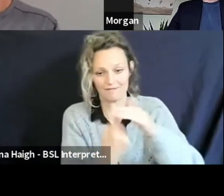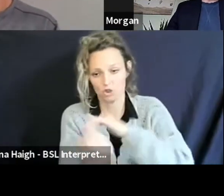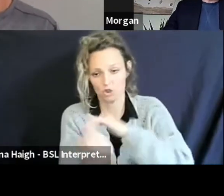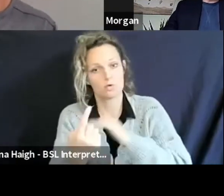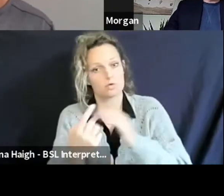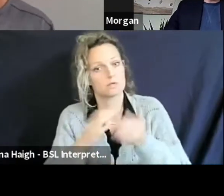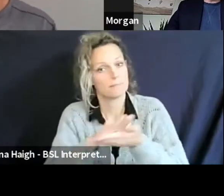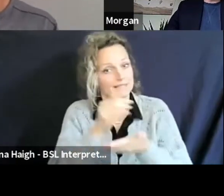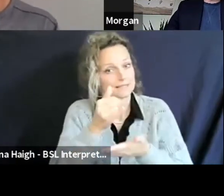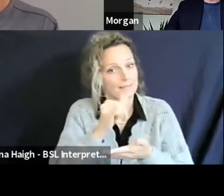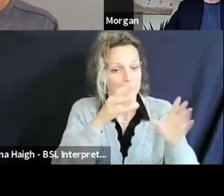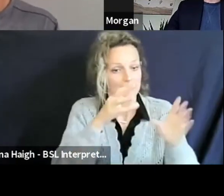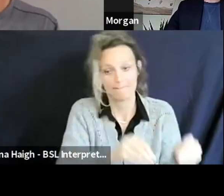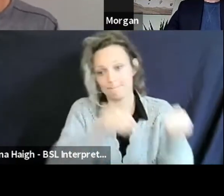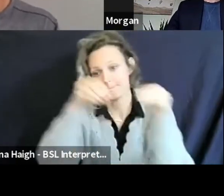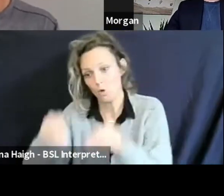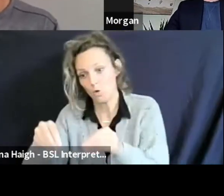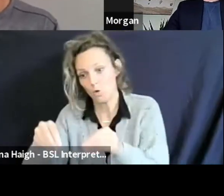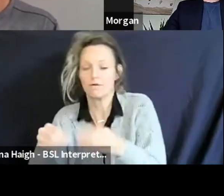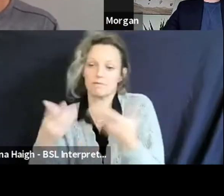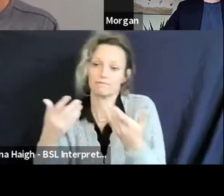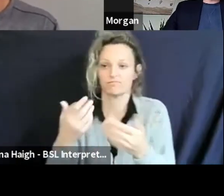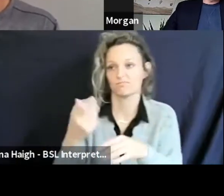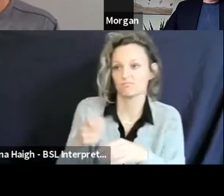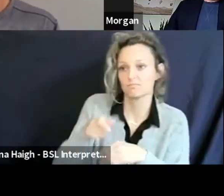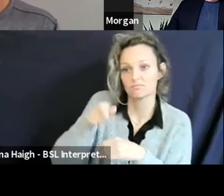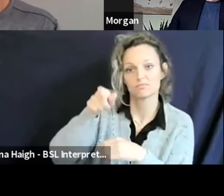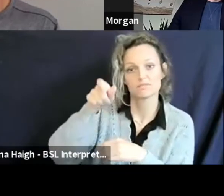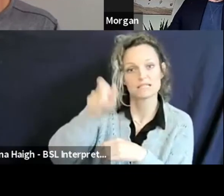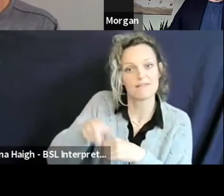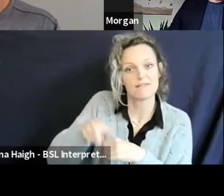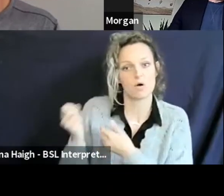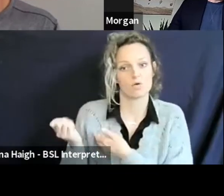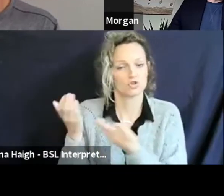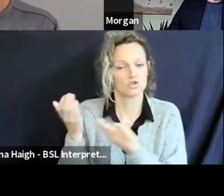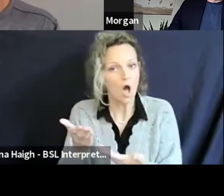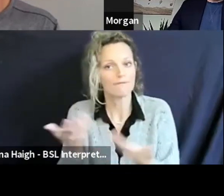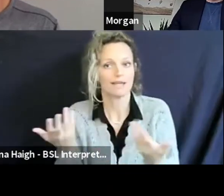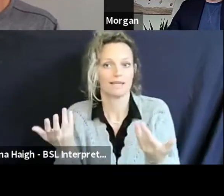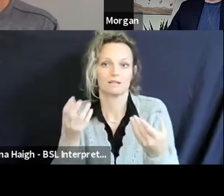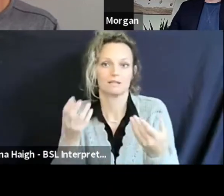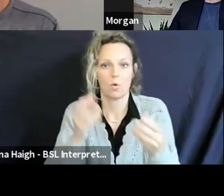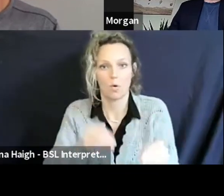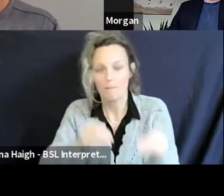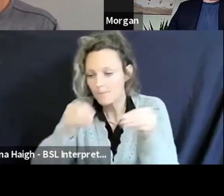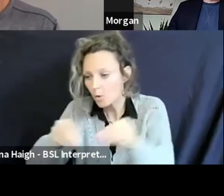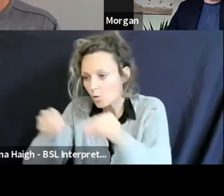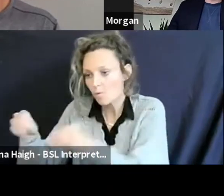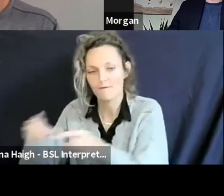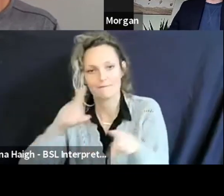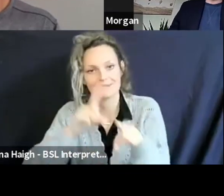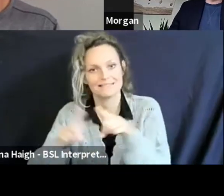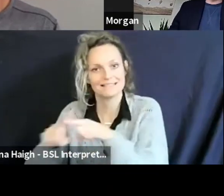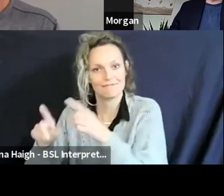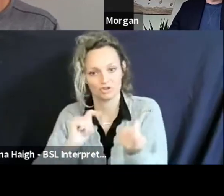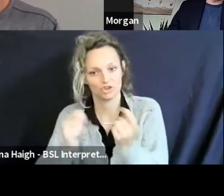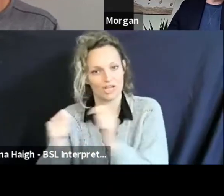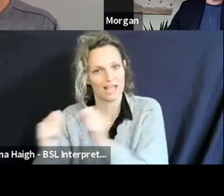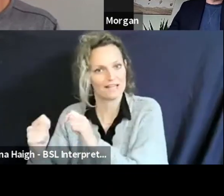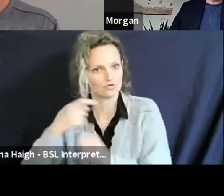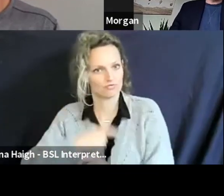We are very accommodating of developing people to the point where they want to stay in the organisation,